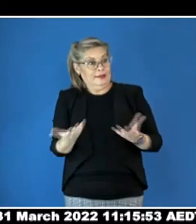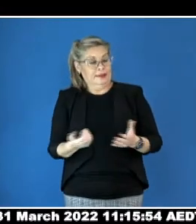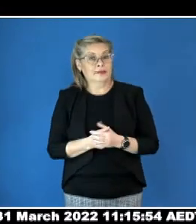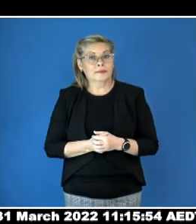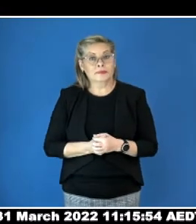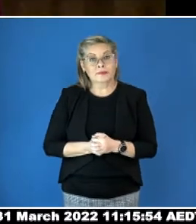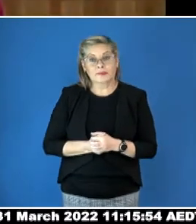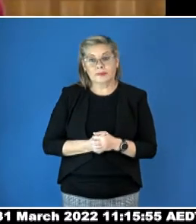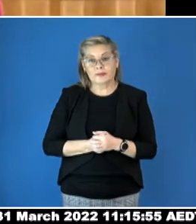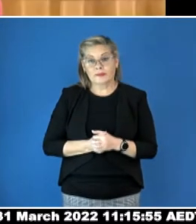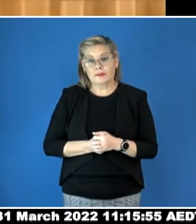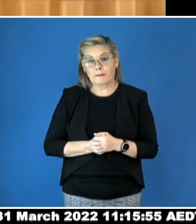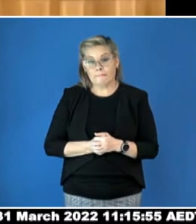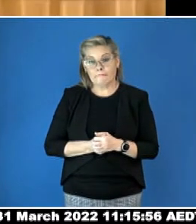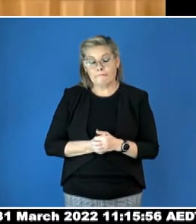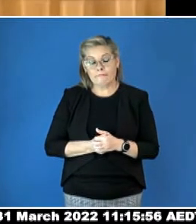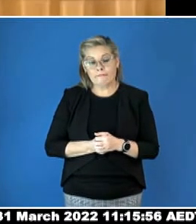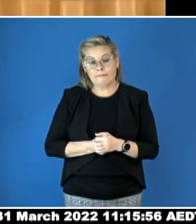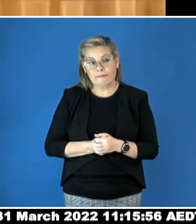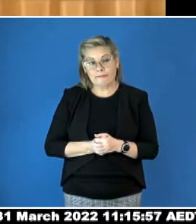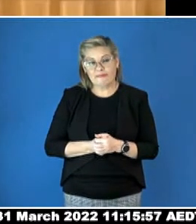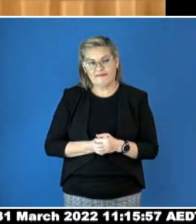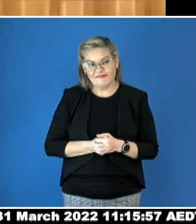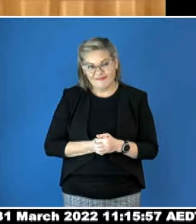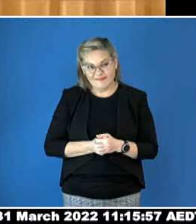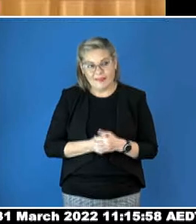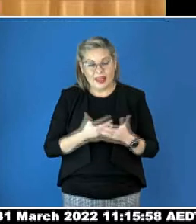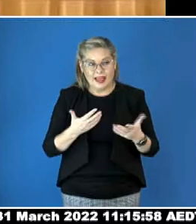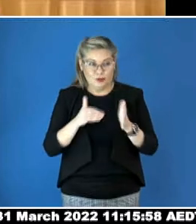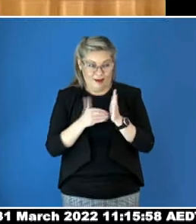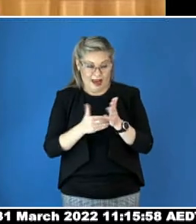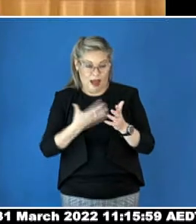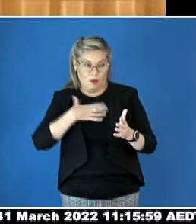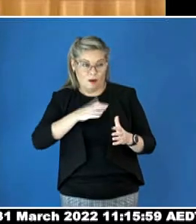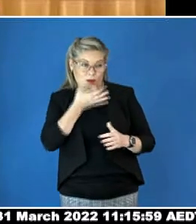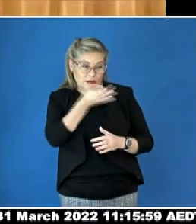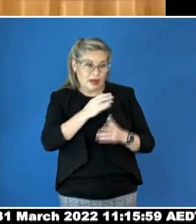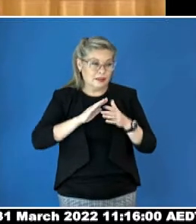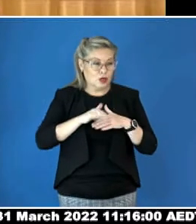All right. So could I now ask you some questions about what occurred in September 2018?